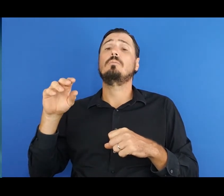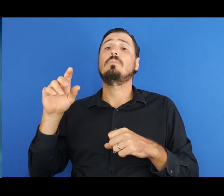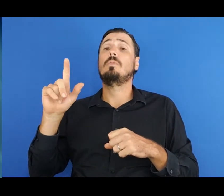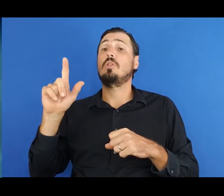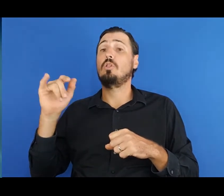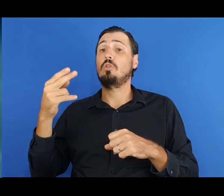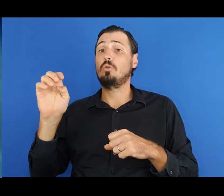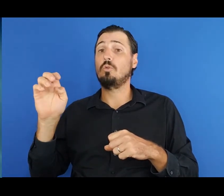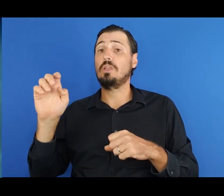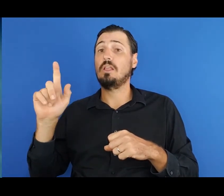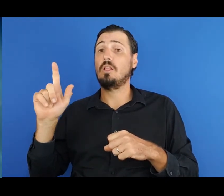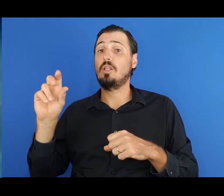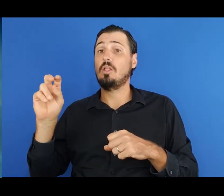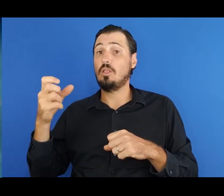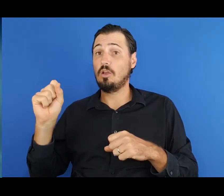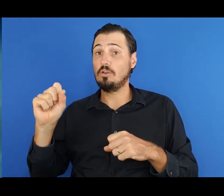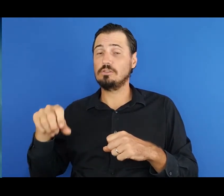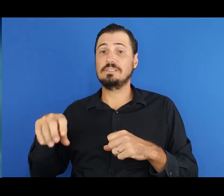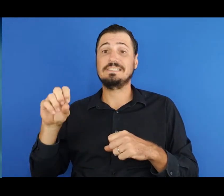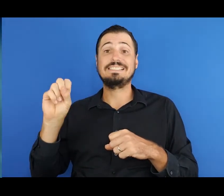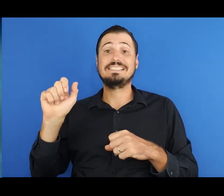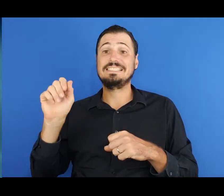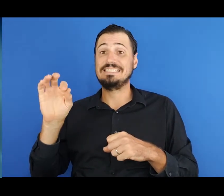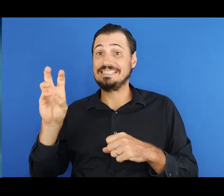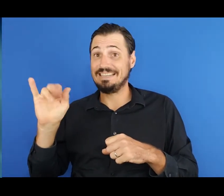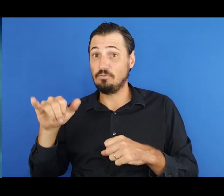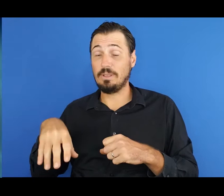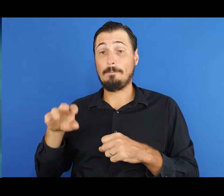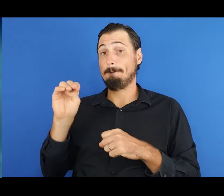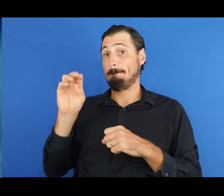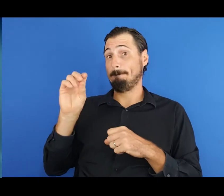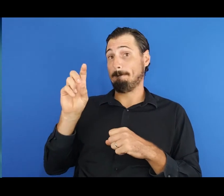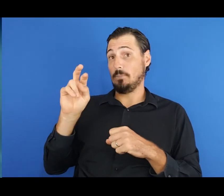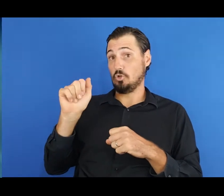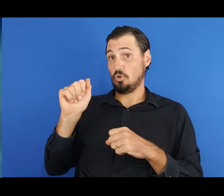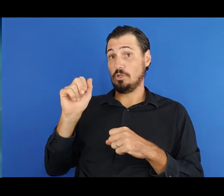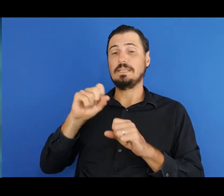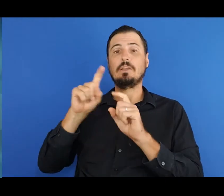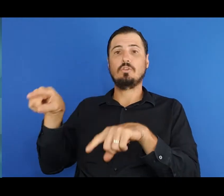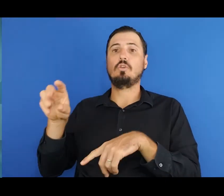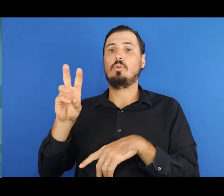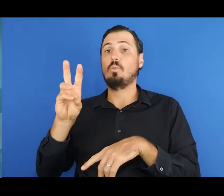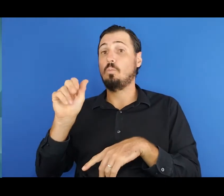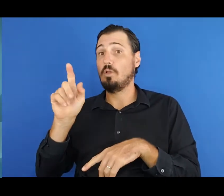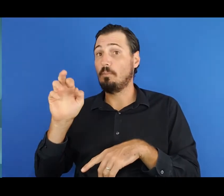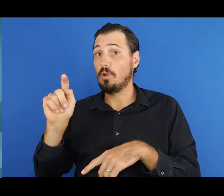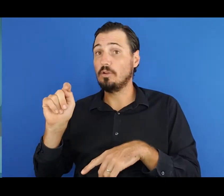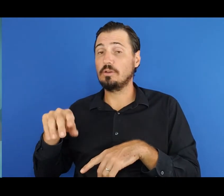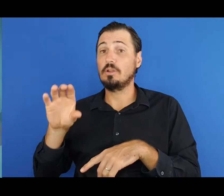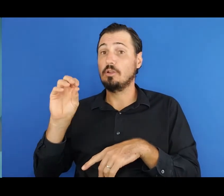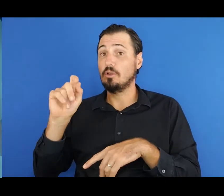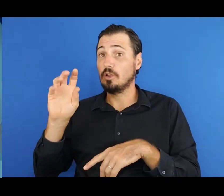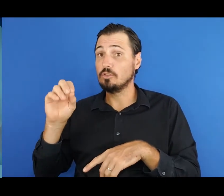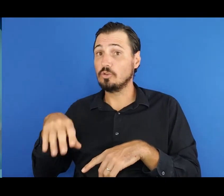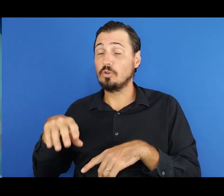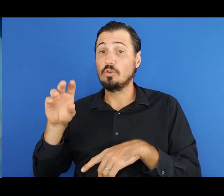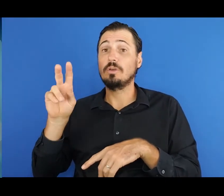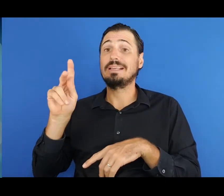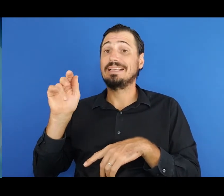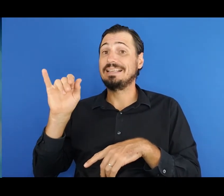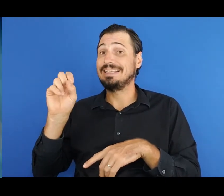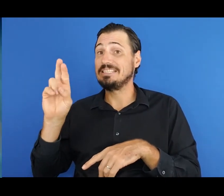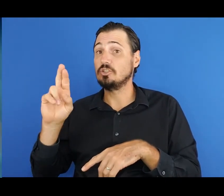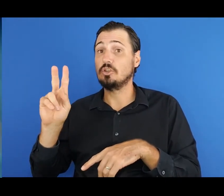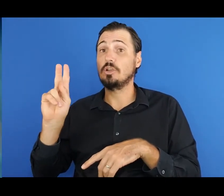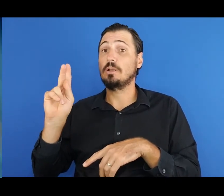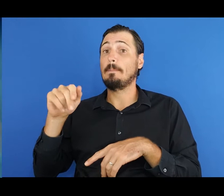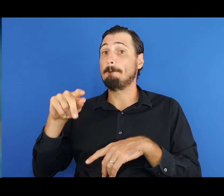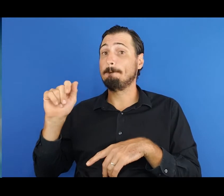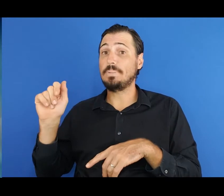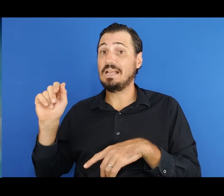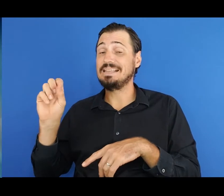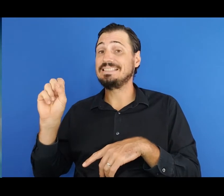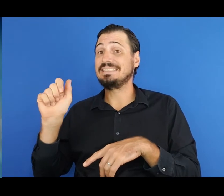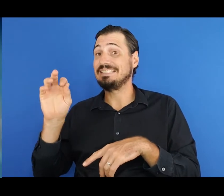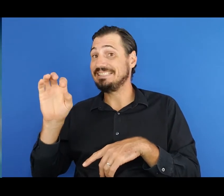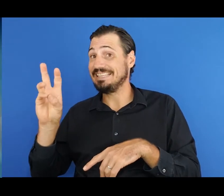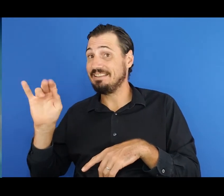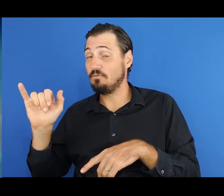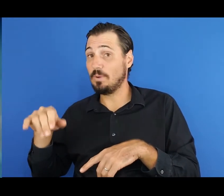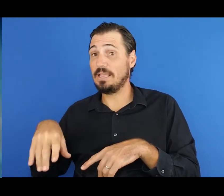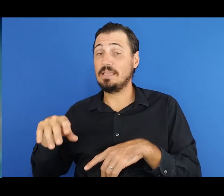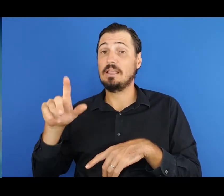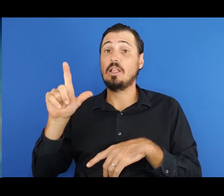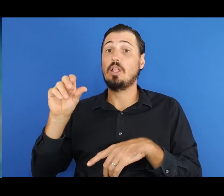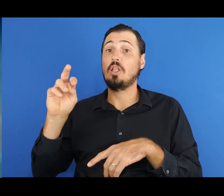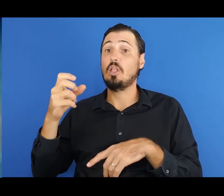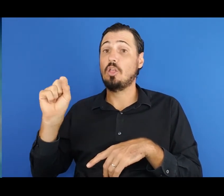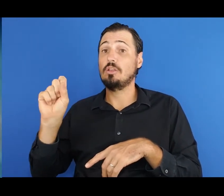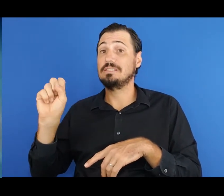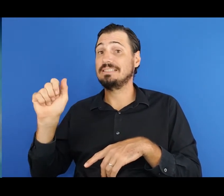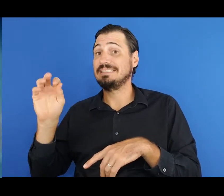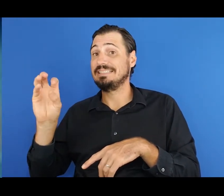The Moderna vaccine is available for adults at Walmart, Costco, Kaiser, the Kapaa Safeway, Longs in Eleele, Koloa, and Kapaa, and at Hoola Lahui.